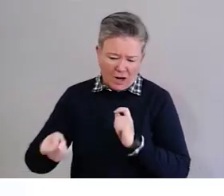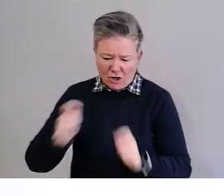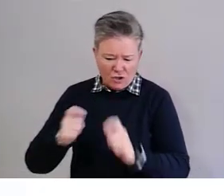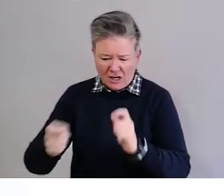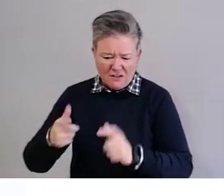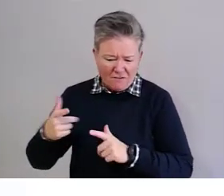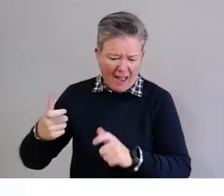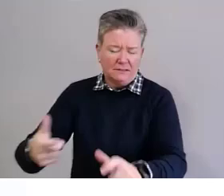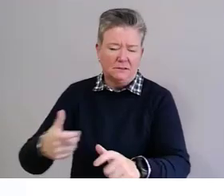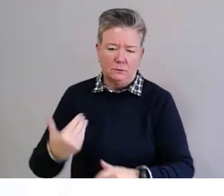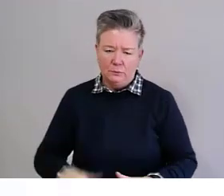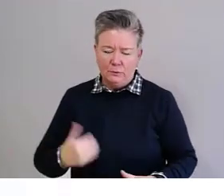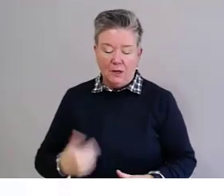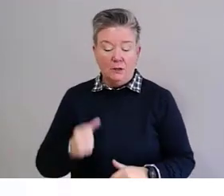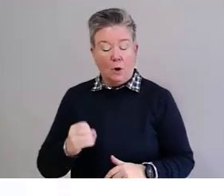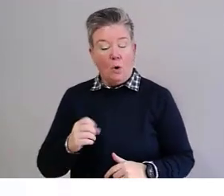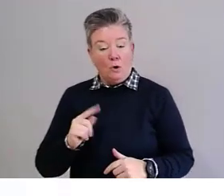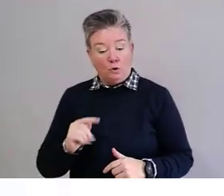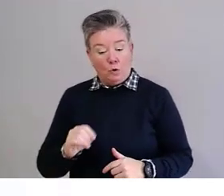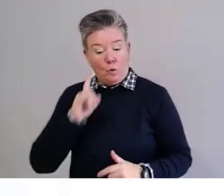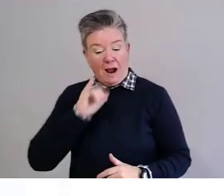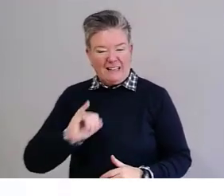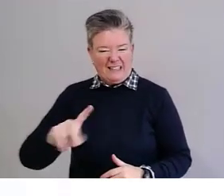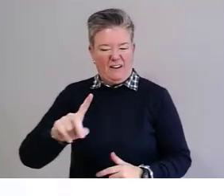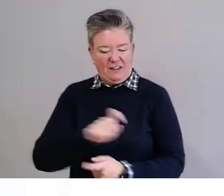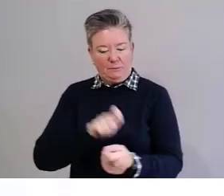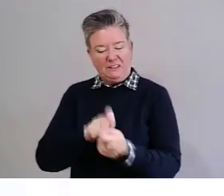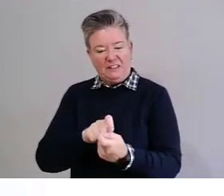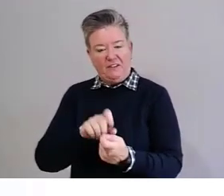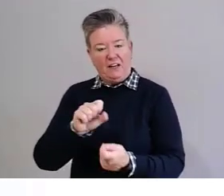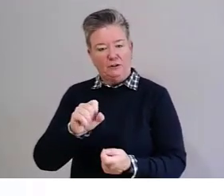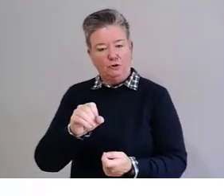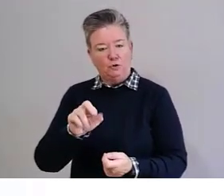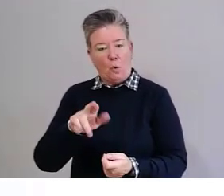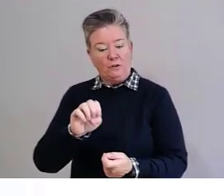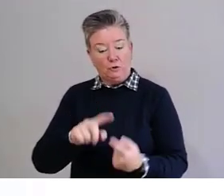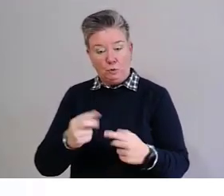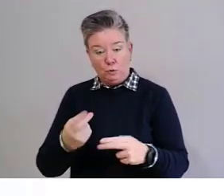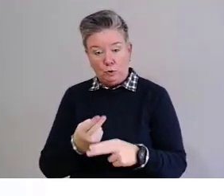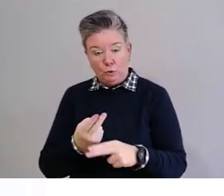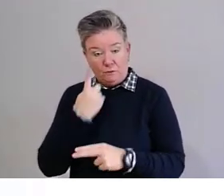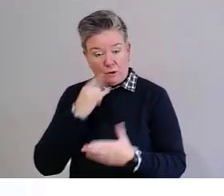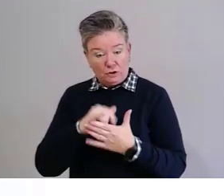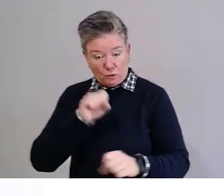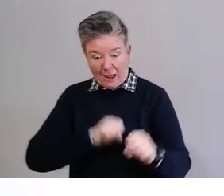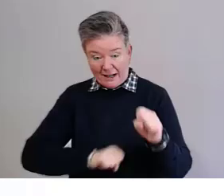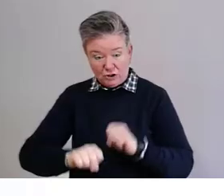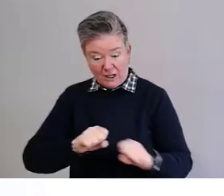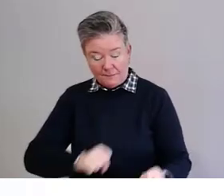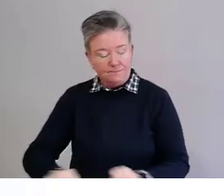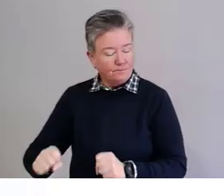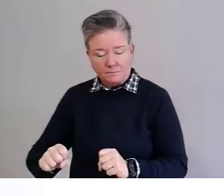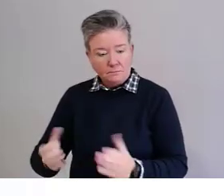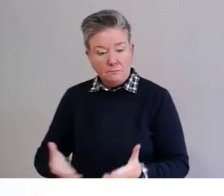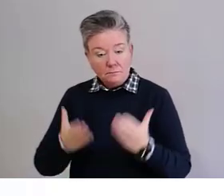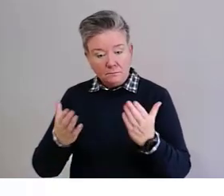So rather than identifying specific sources that you could use for these strategies, we suggest leaning into the teams